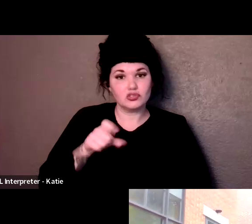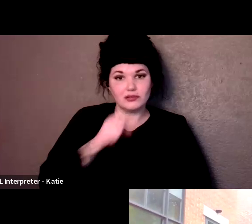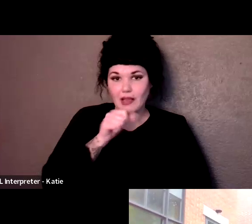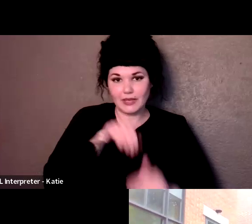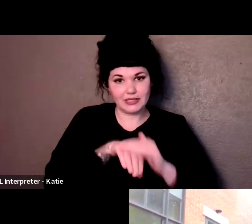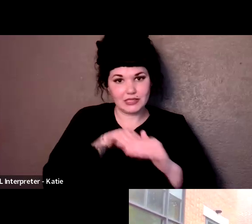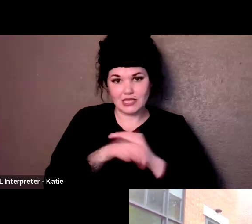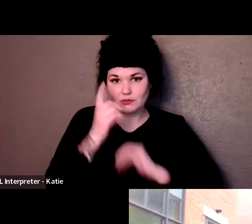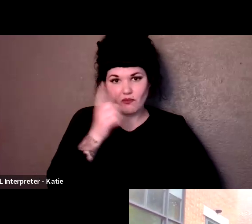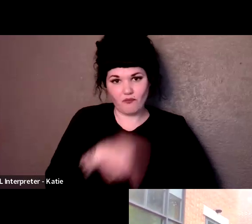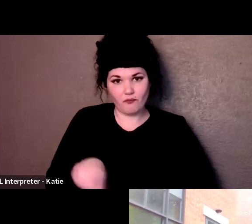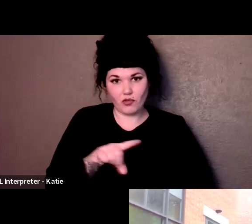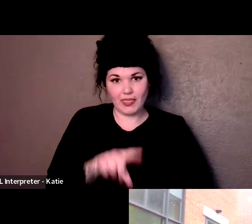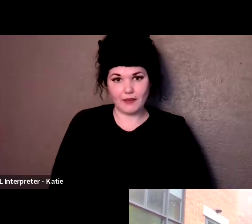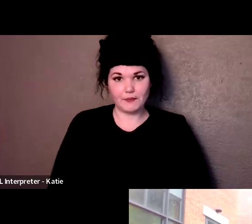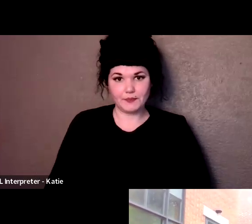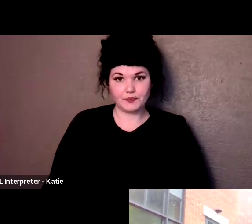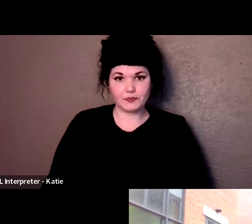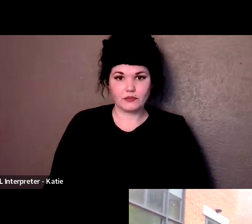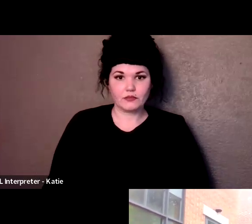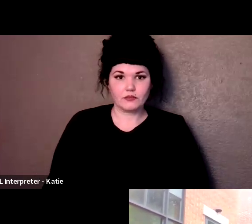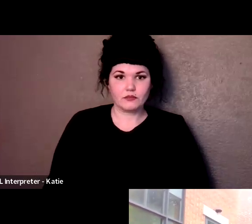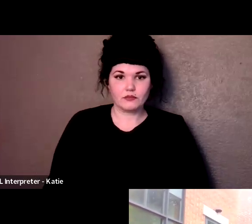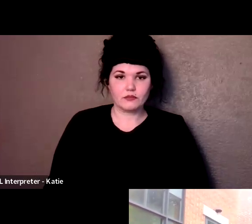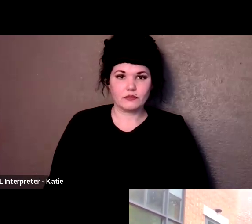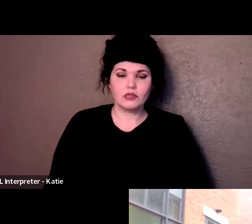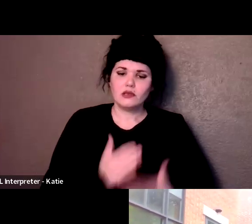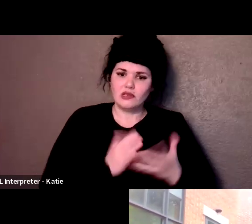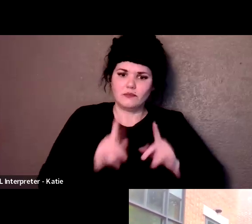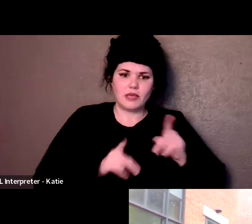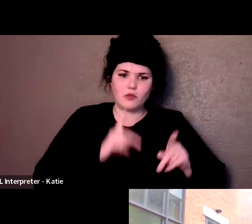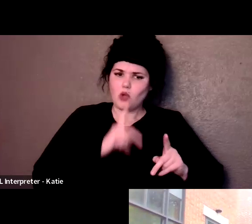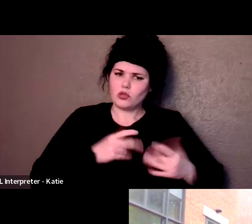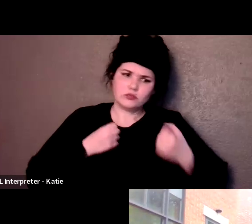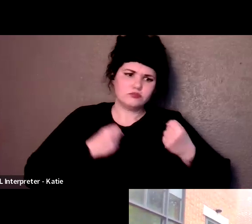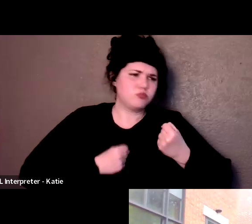very, very much pro guns, it's just a matter of knowing that the fact is people that you know